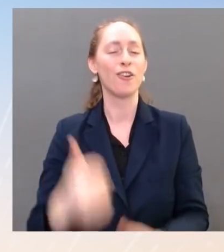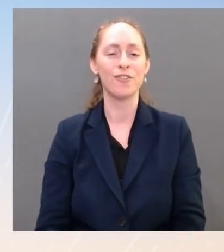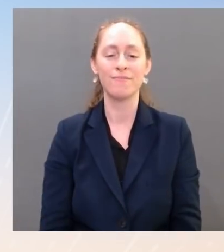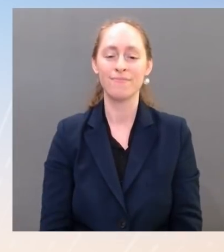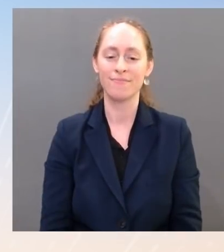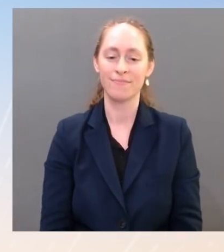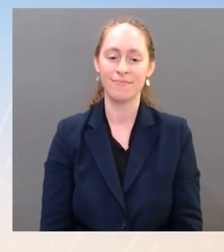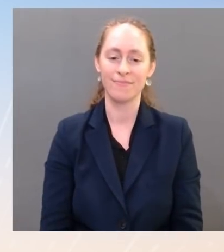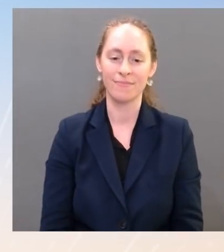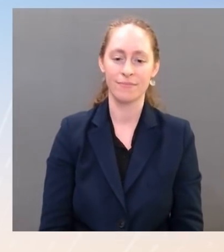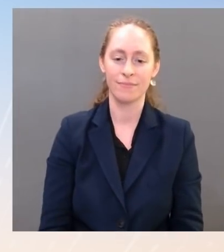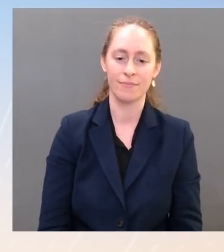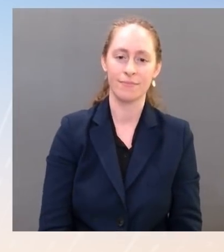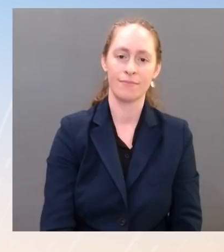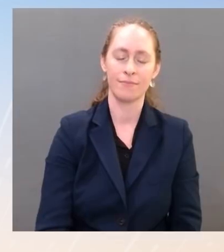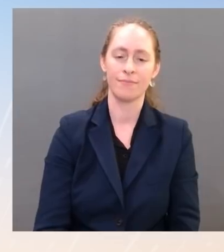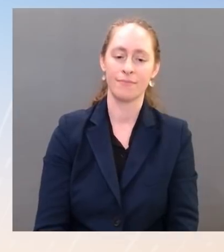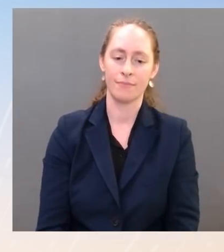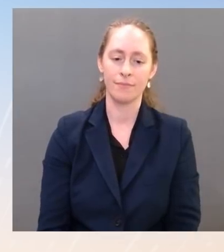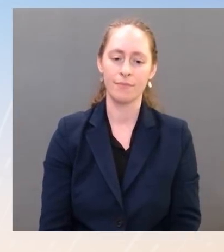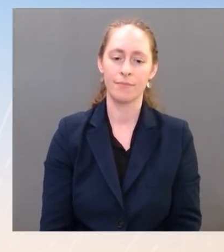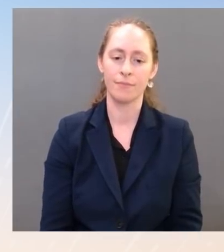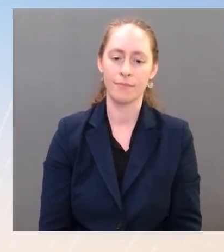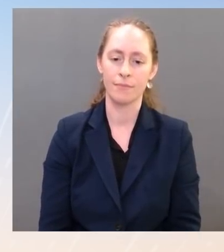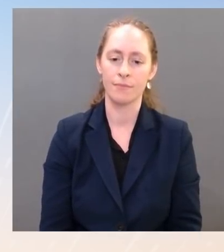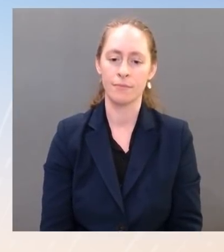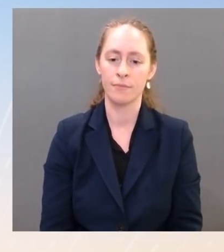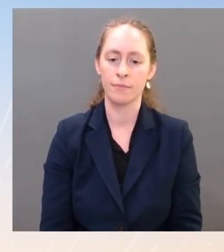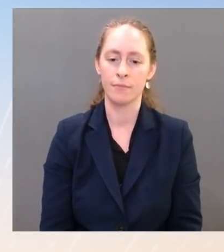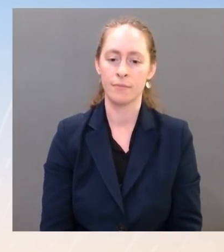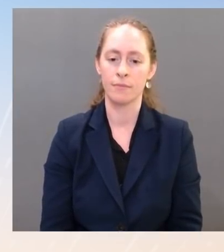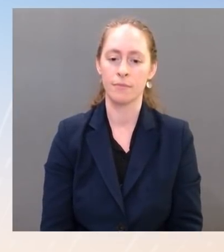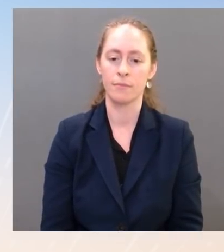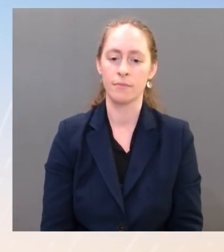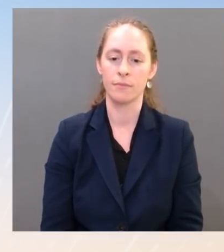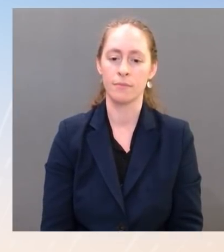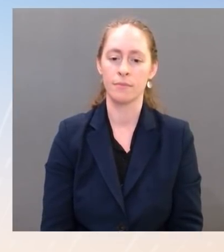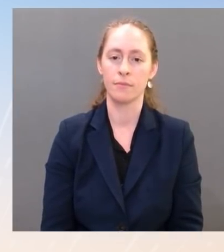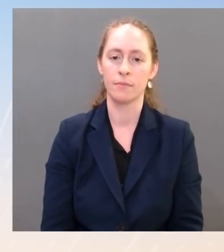The Press: To what degree are you seeing challenges with increased costs in the months